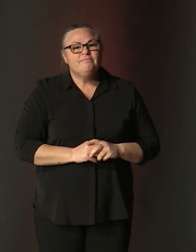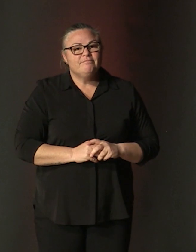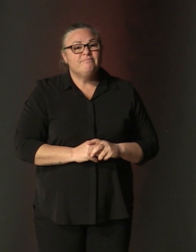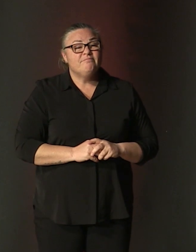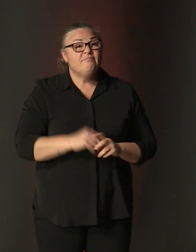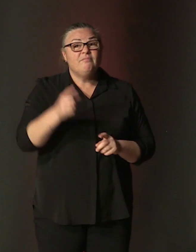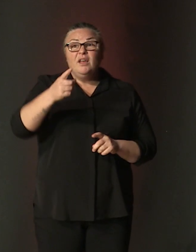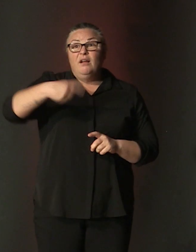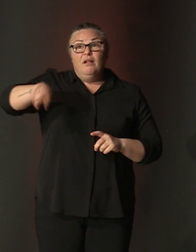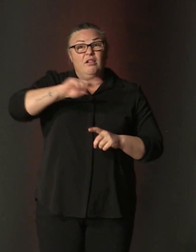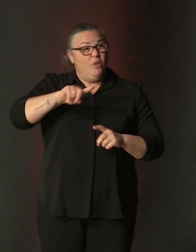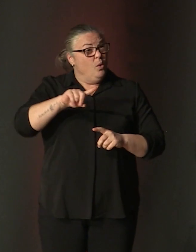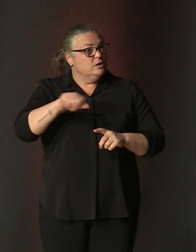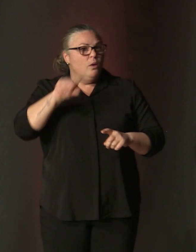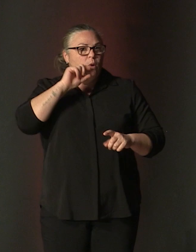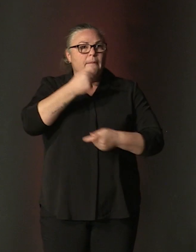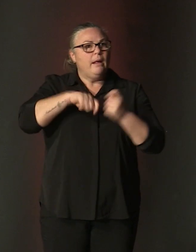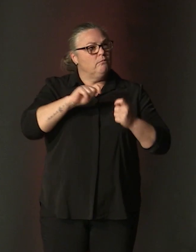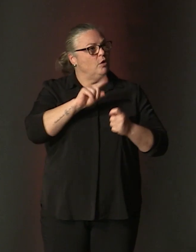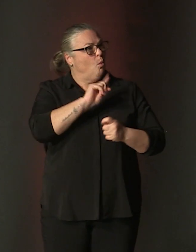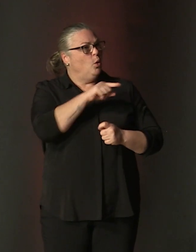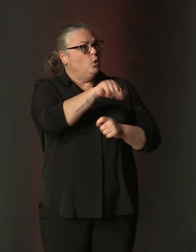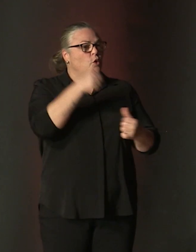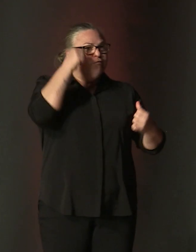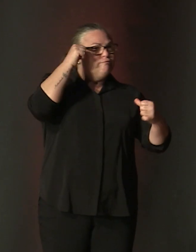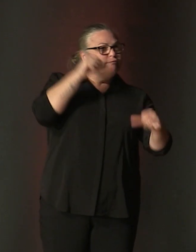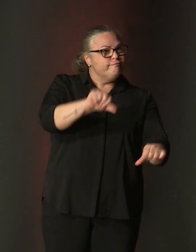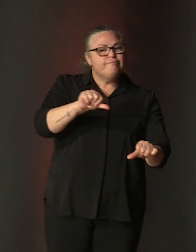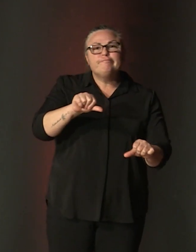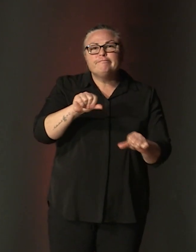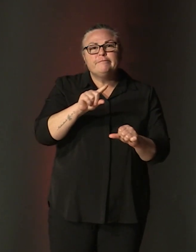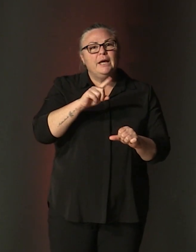Initially, those products will be made out of the common plastics we currently know